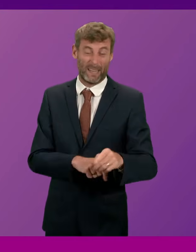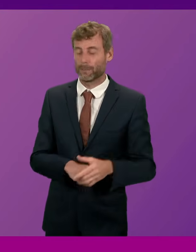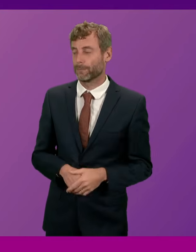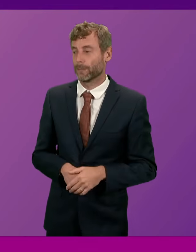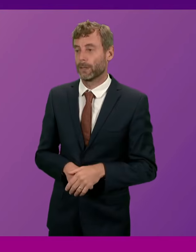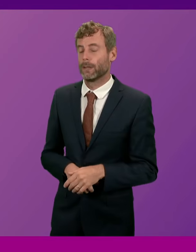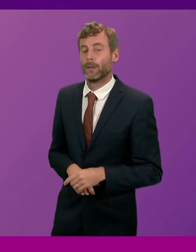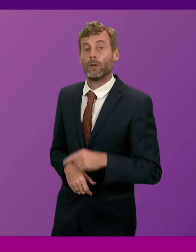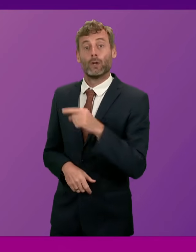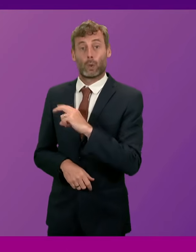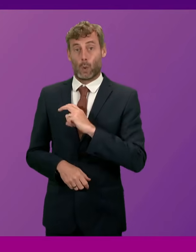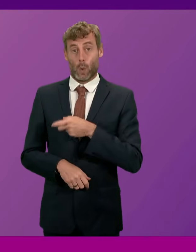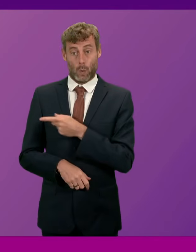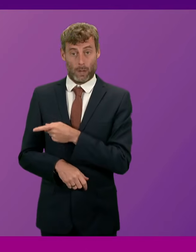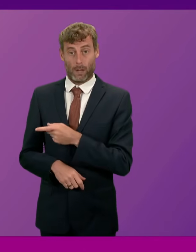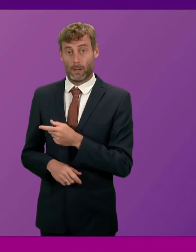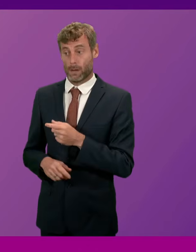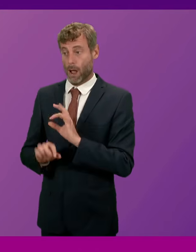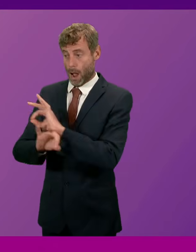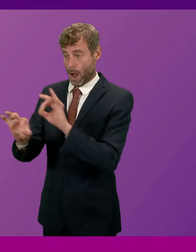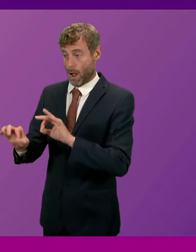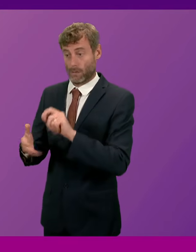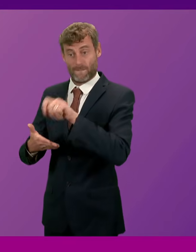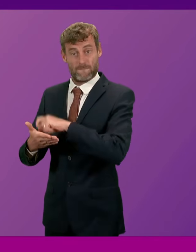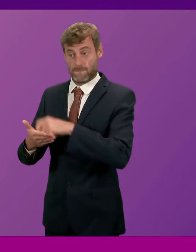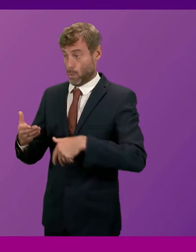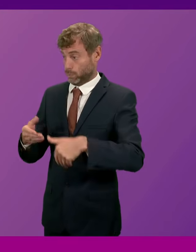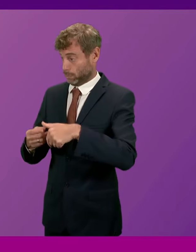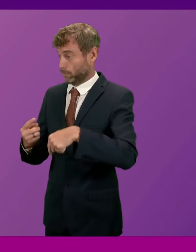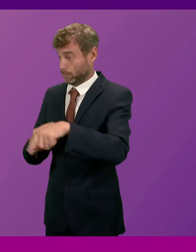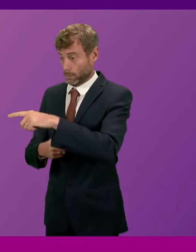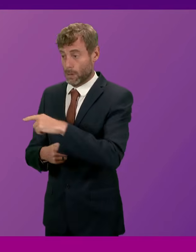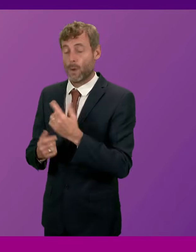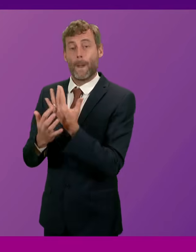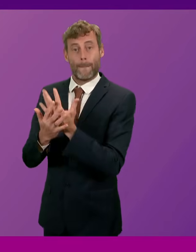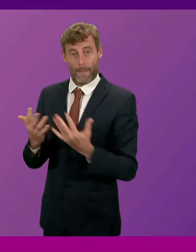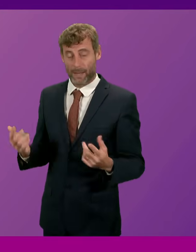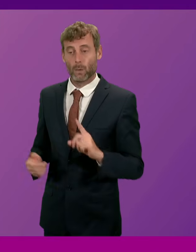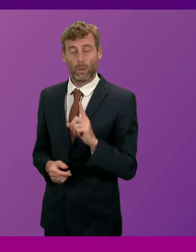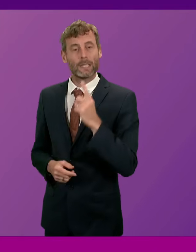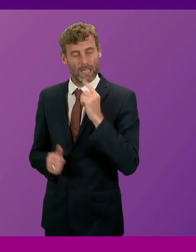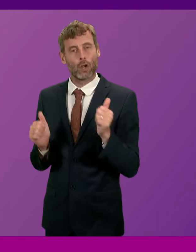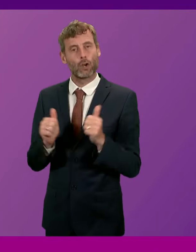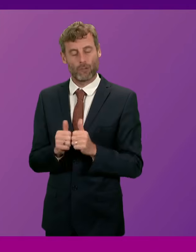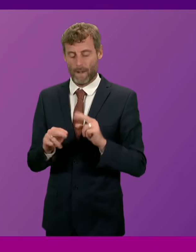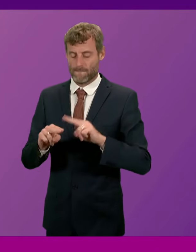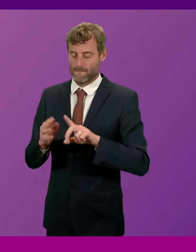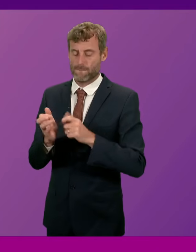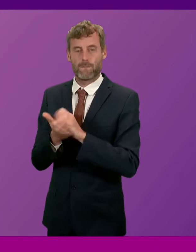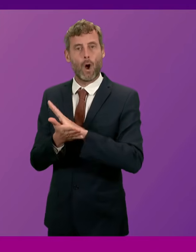fact that the introduction of a furlough scheme has been overwhelmingly supported in the trade union ballot is to be welcomed.